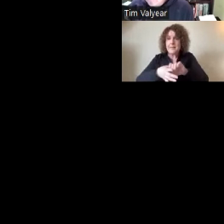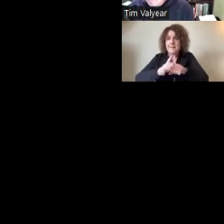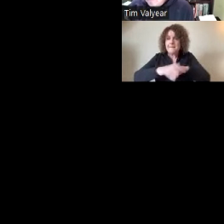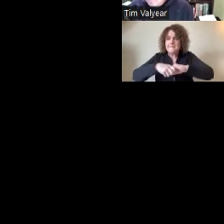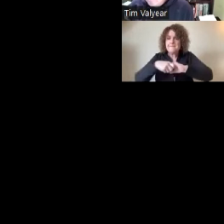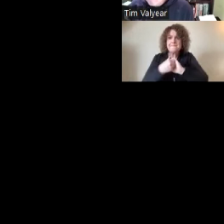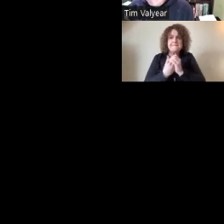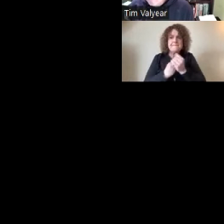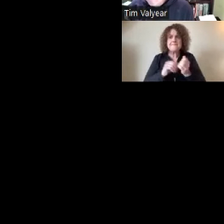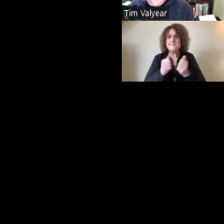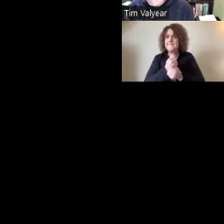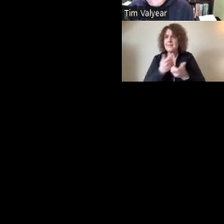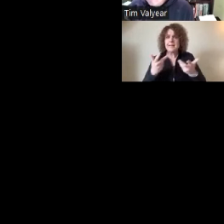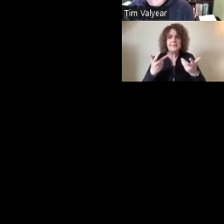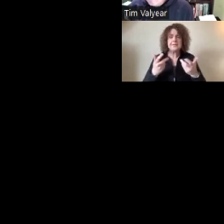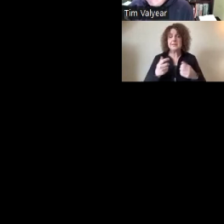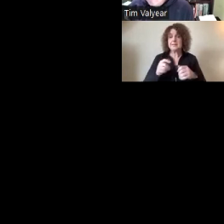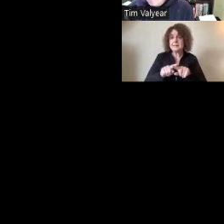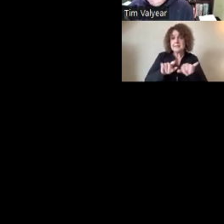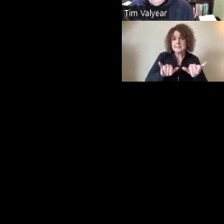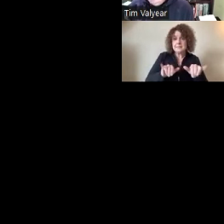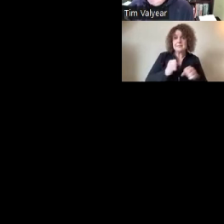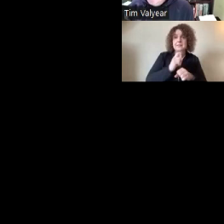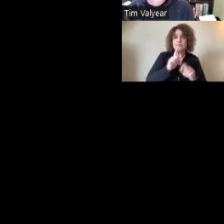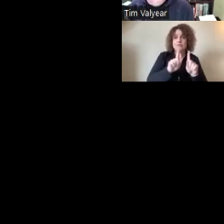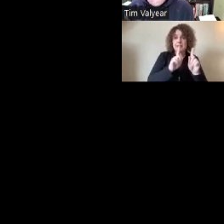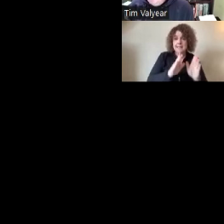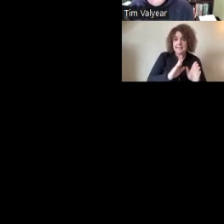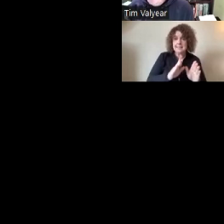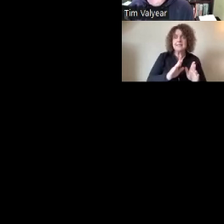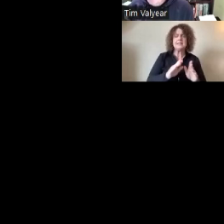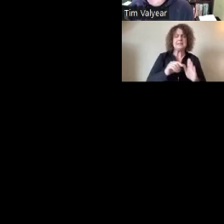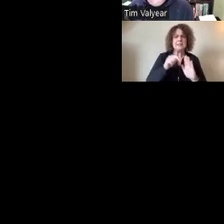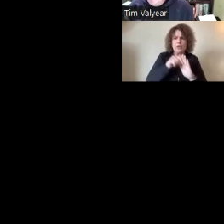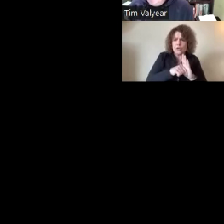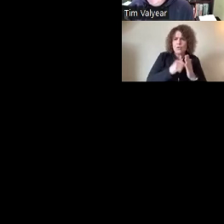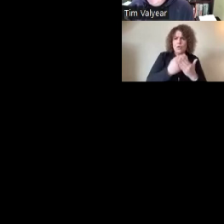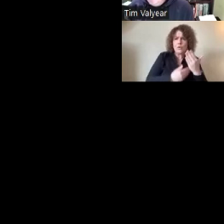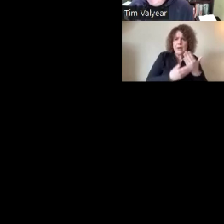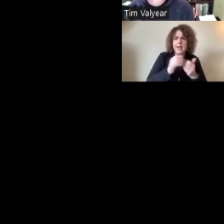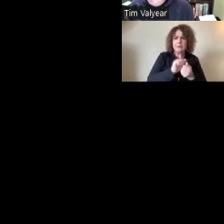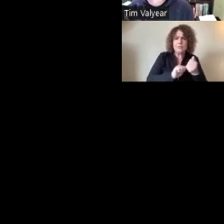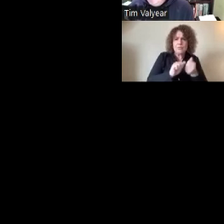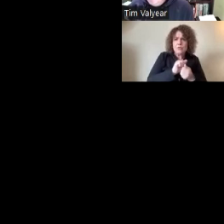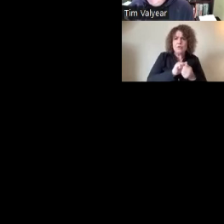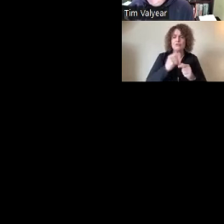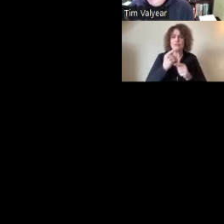I have learned so much from your IPAC practices about including your thumbs when washing your hands and